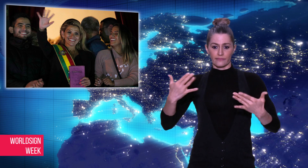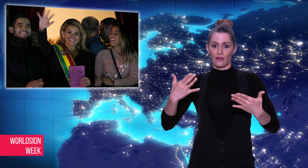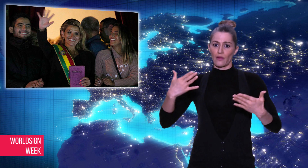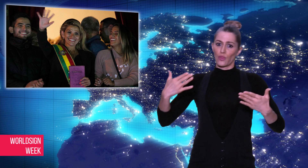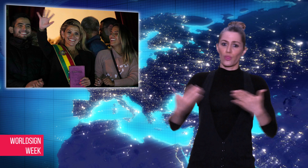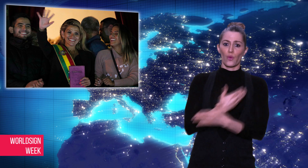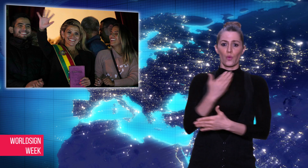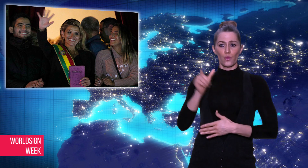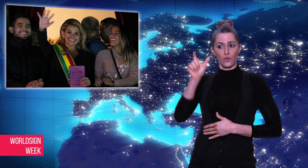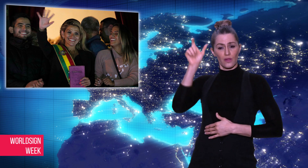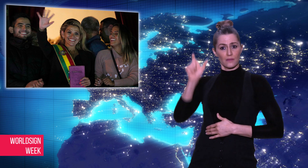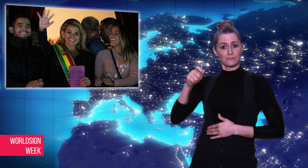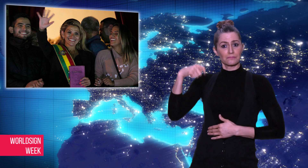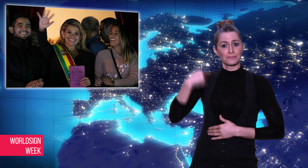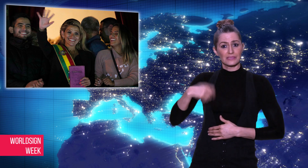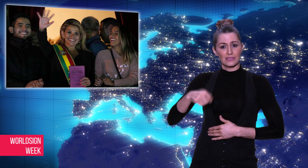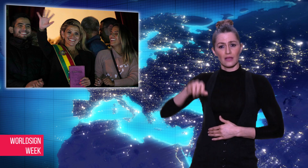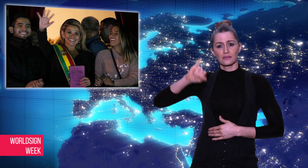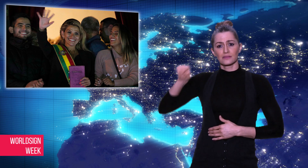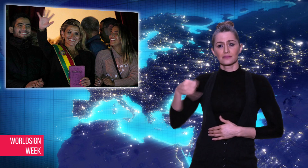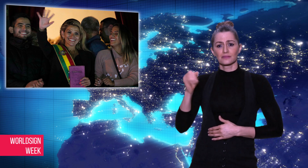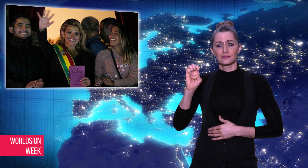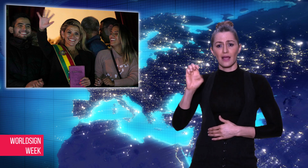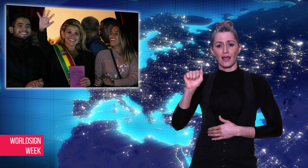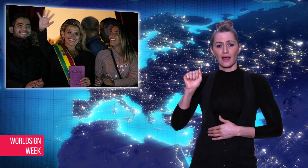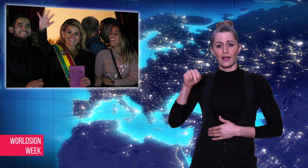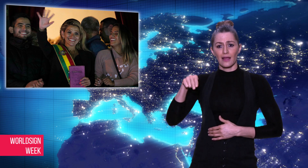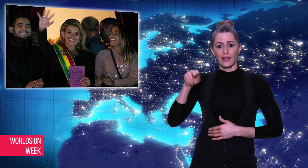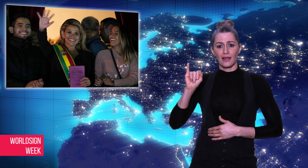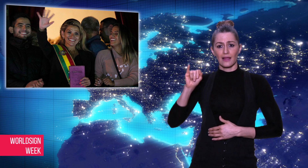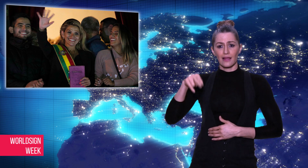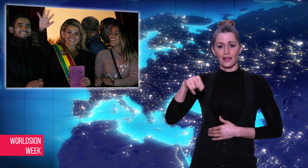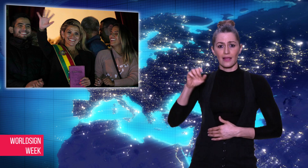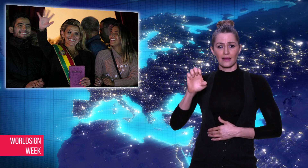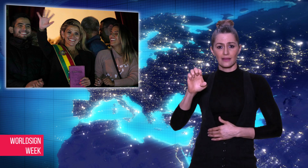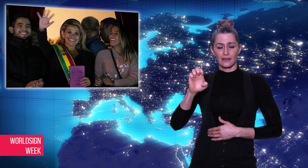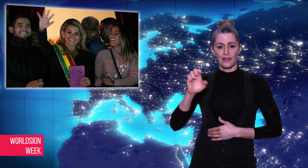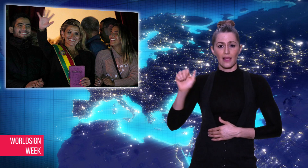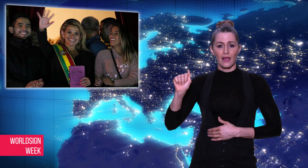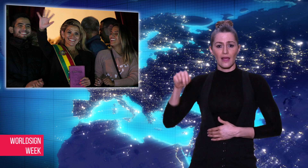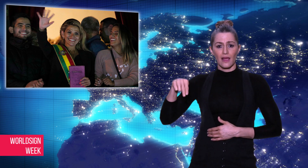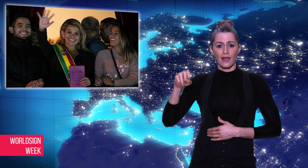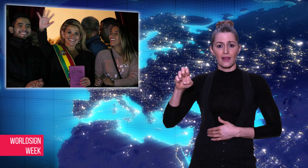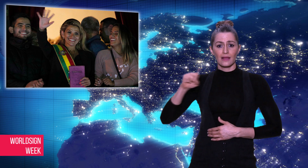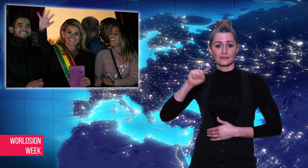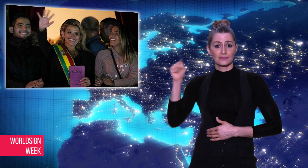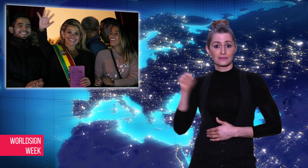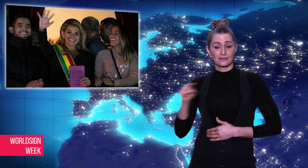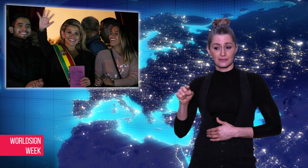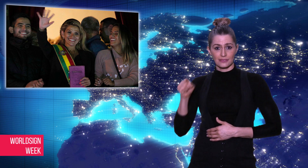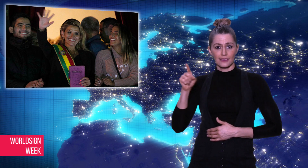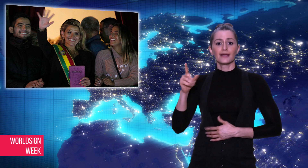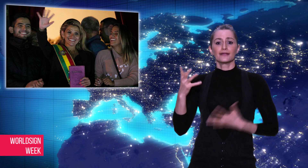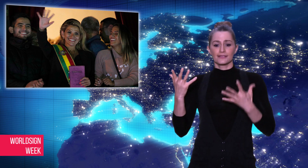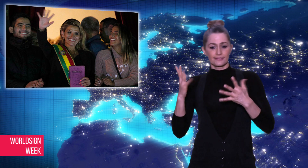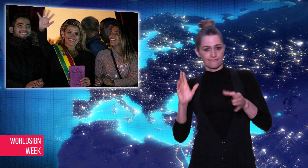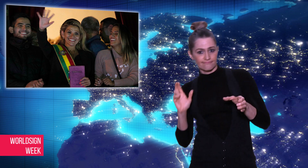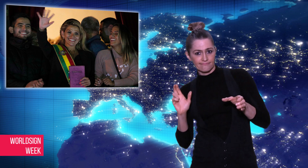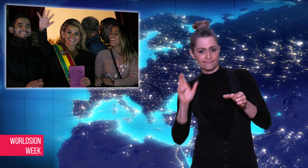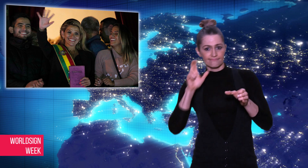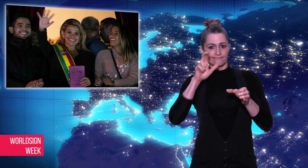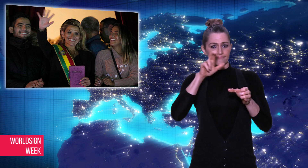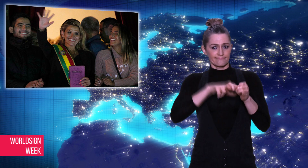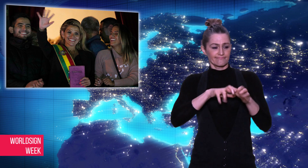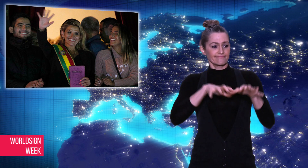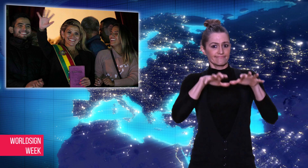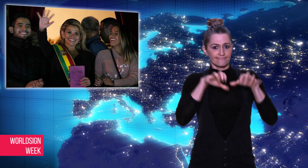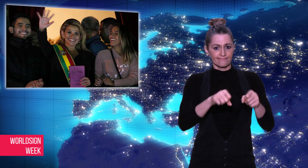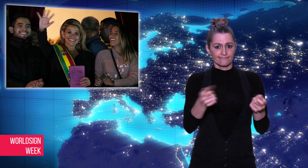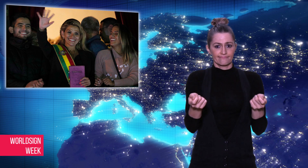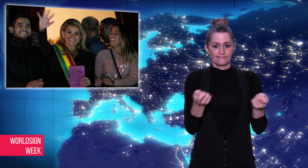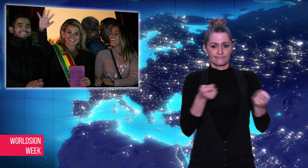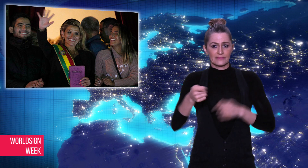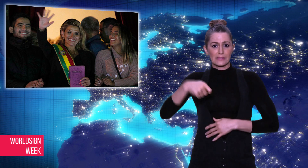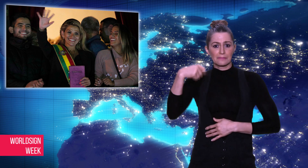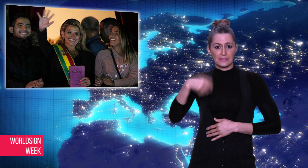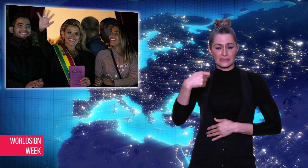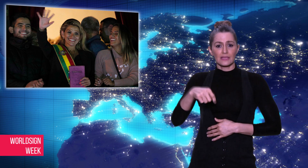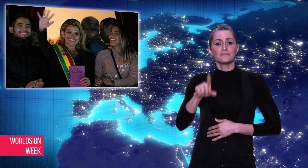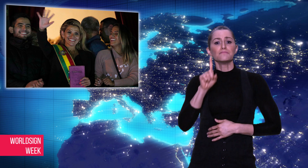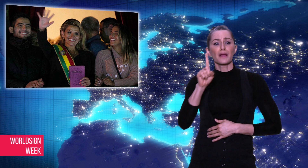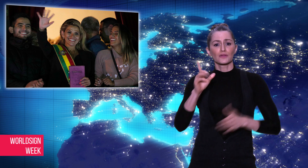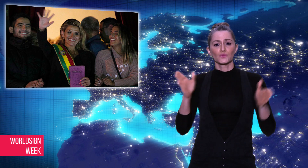Jeanine Anez has taken over as interim president of